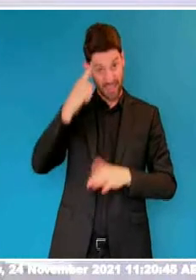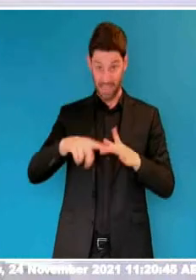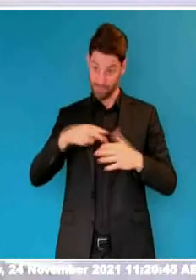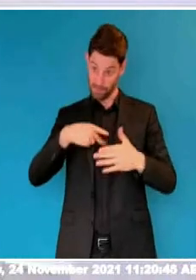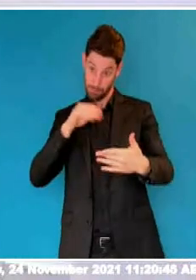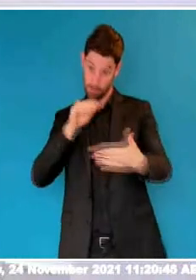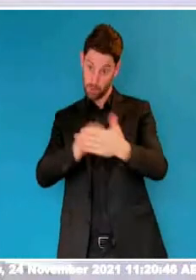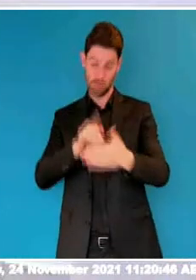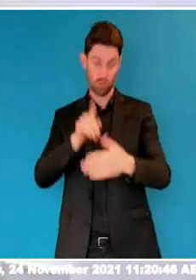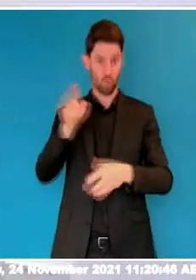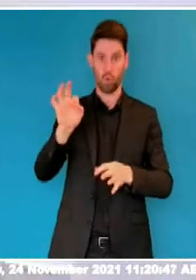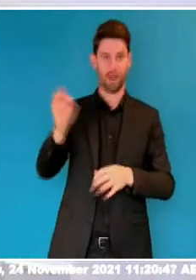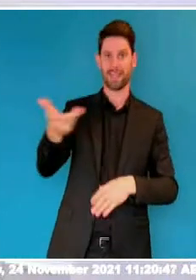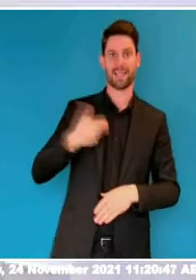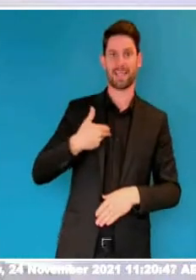that you can't work at McDonald's?